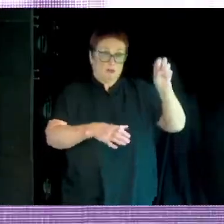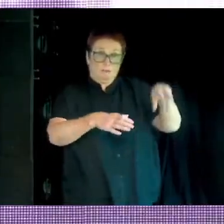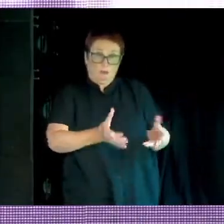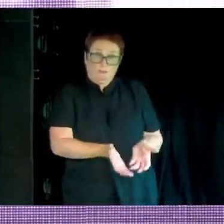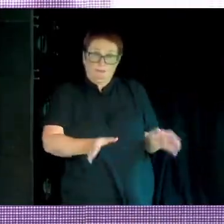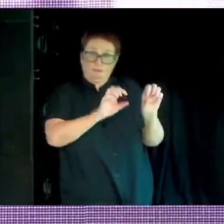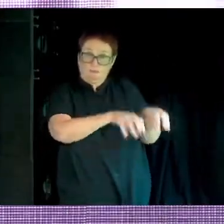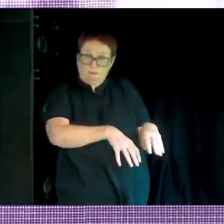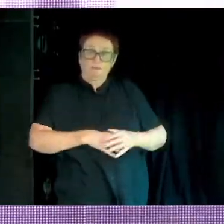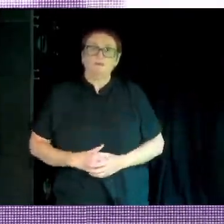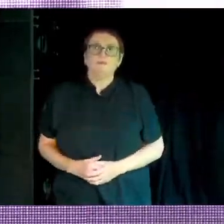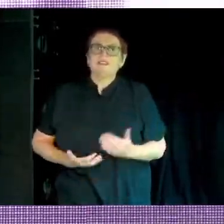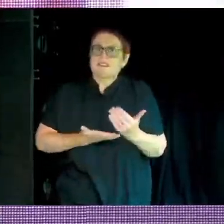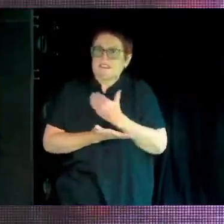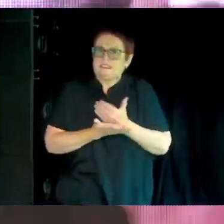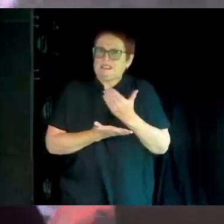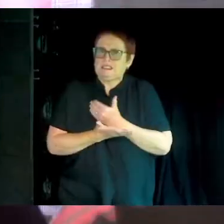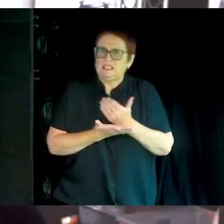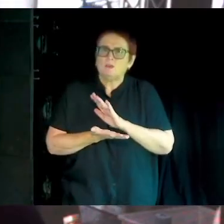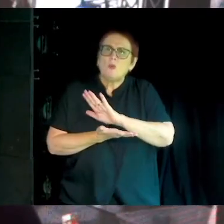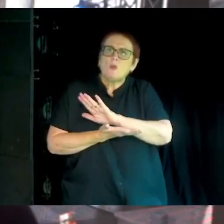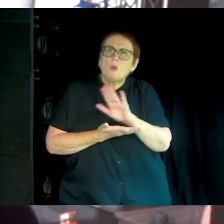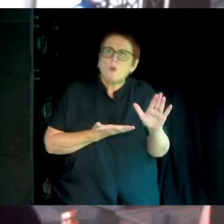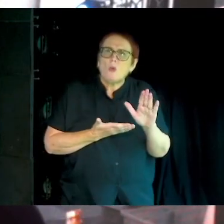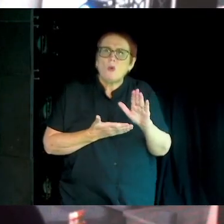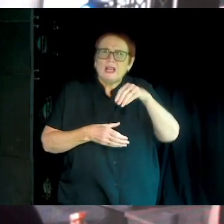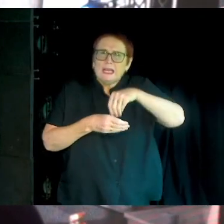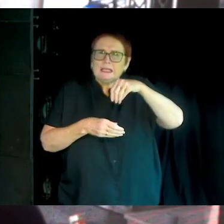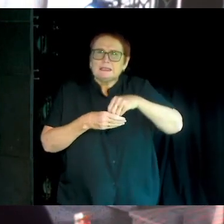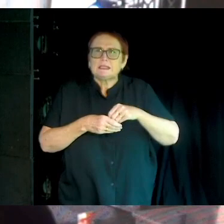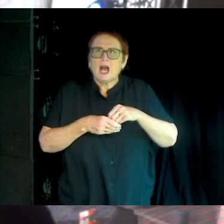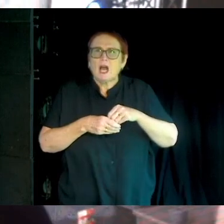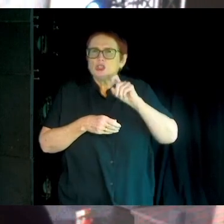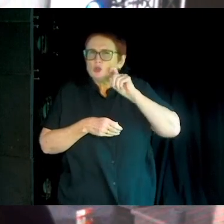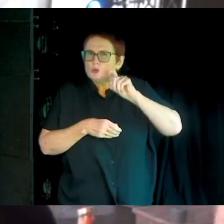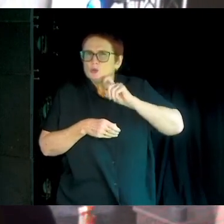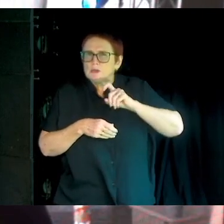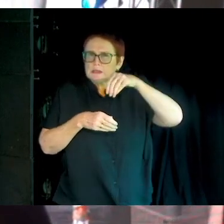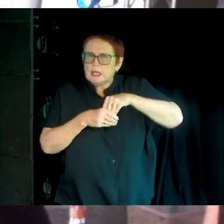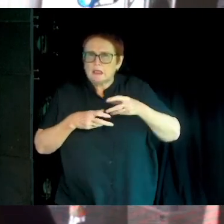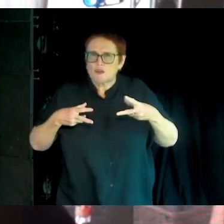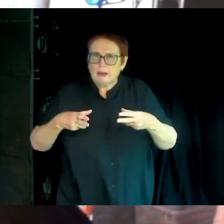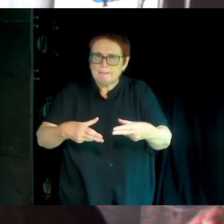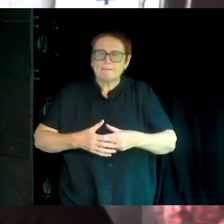because you definitely want to keep all the all the juices all the juice all right so while you're